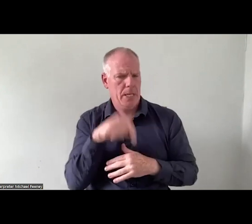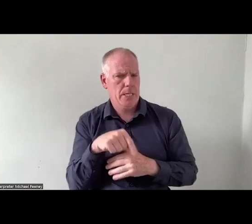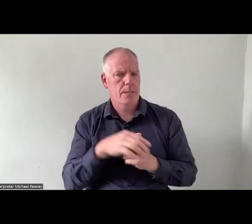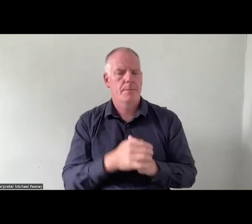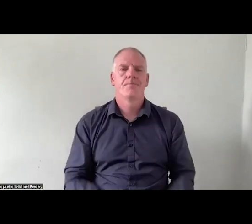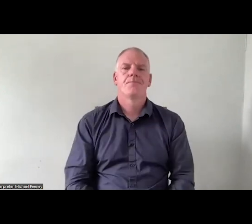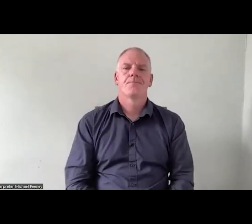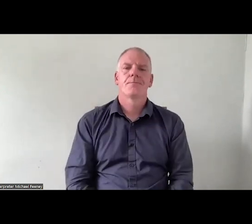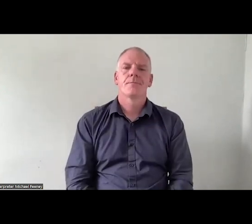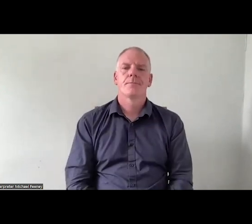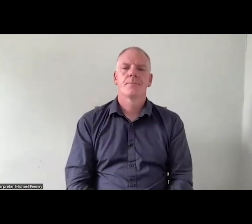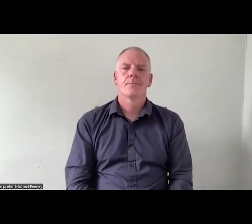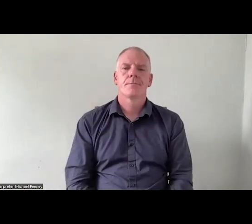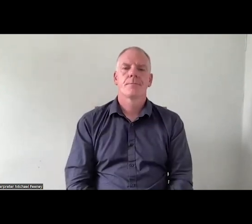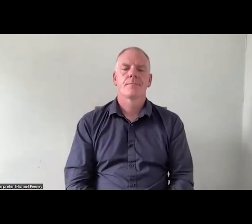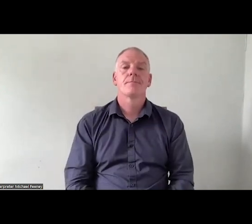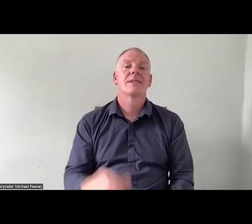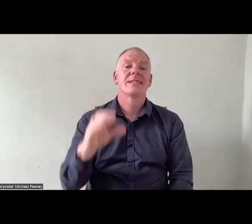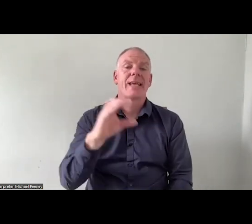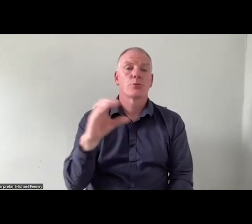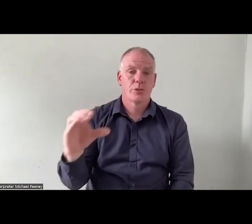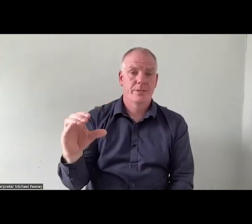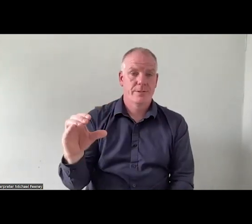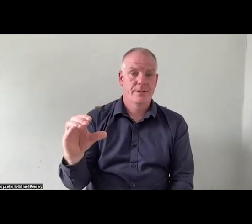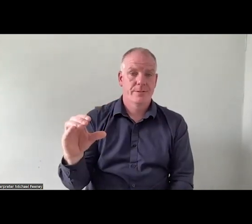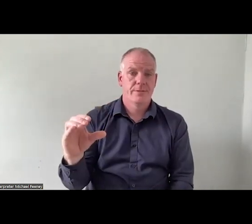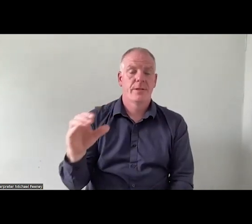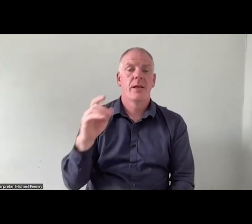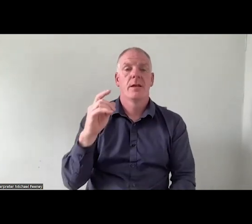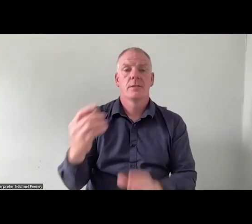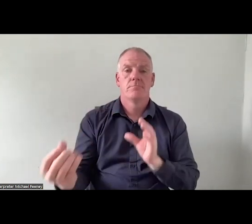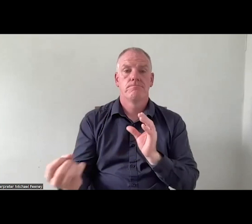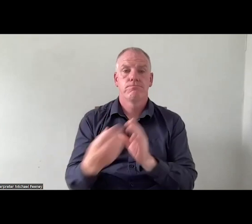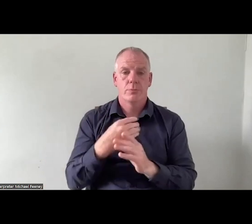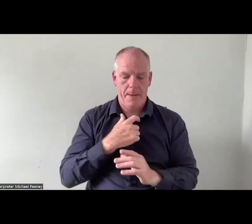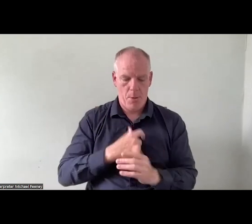is that that is captioning access that is delivered on a personal device.